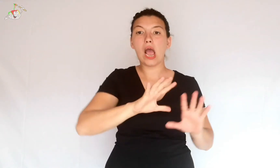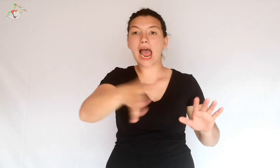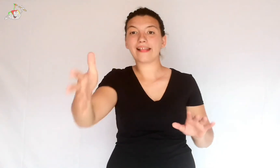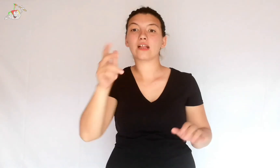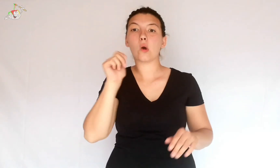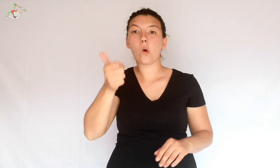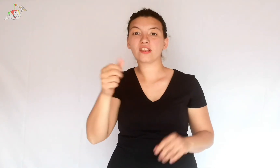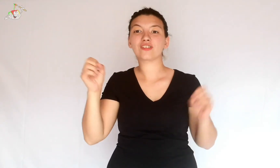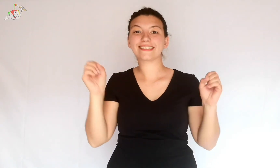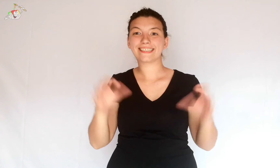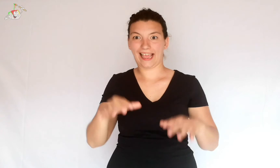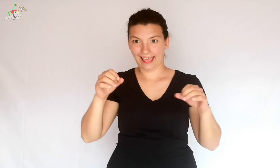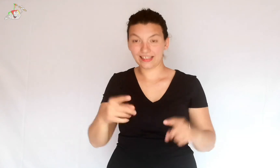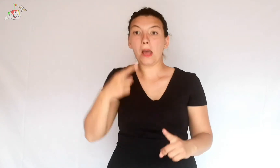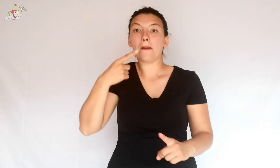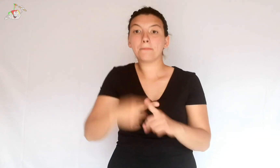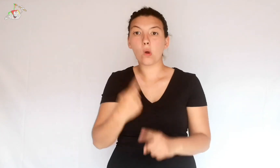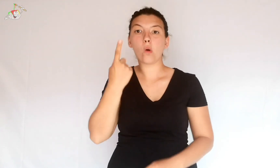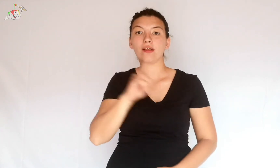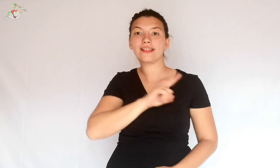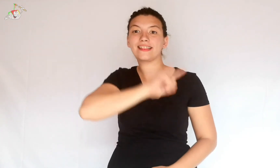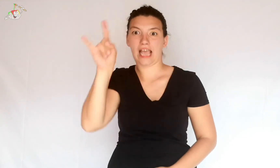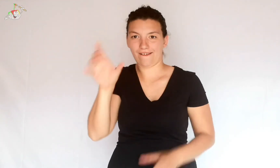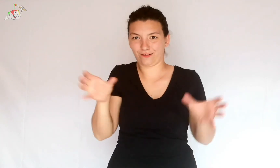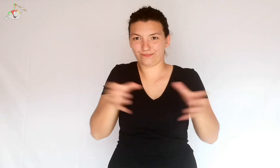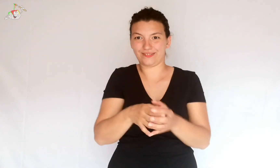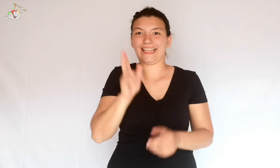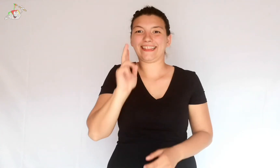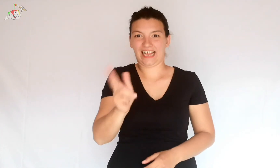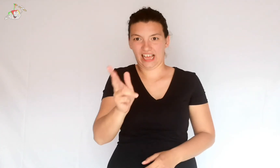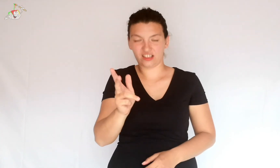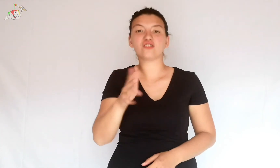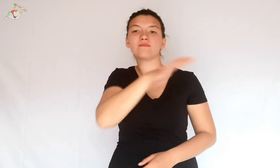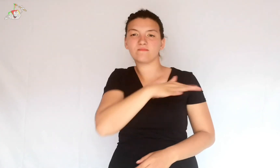with eleven other witches and the devil (in total 13 people)